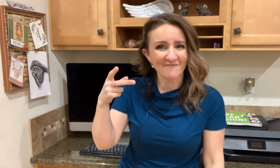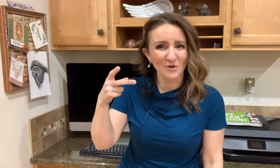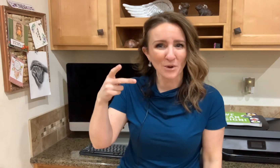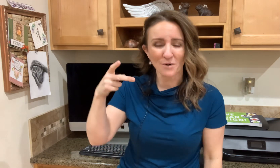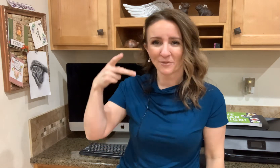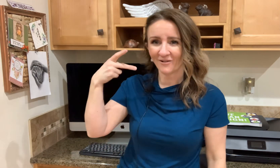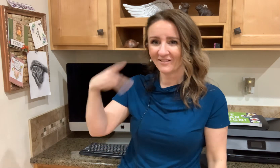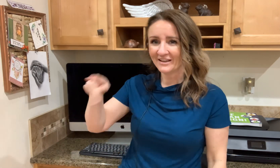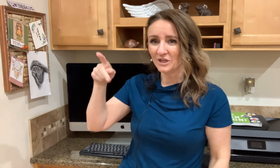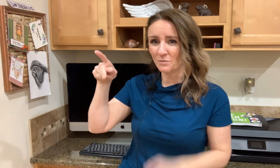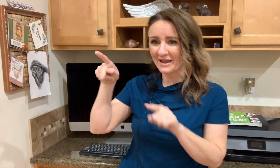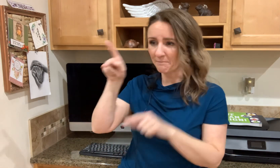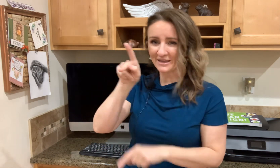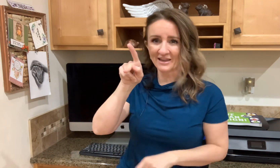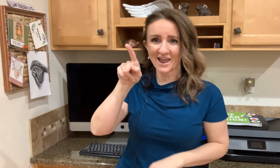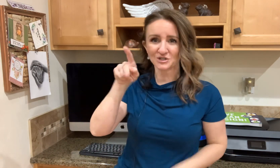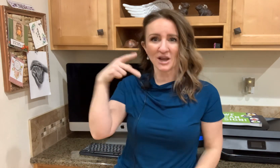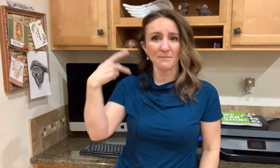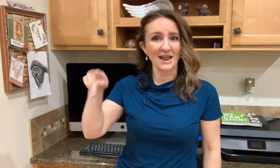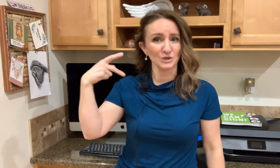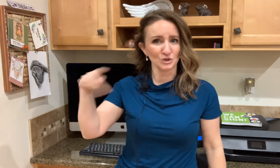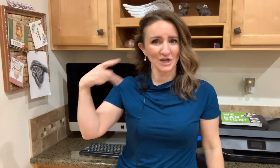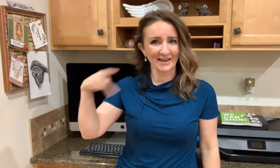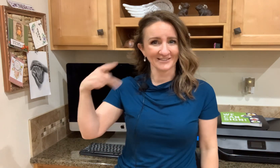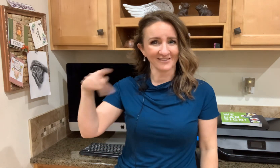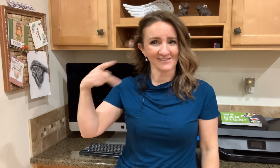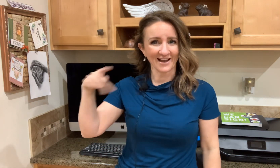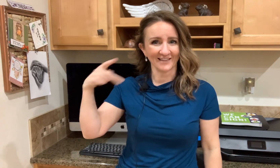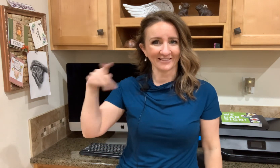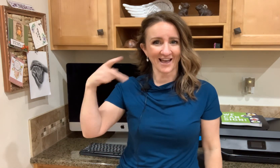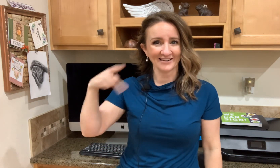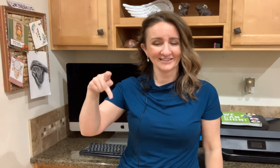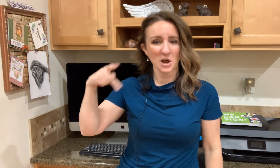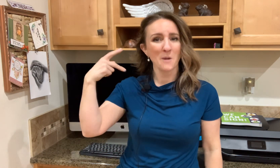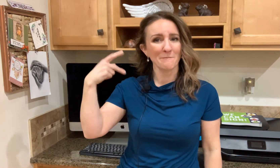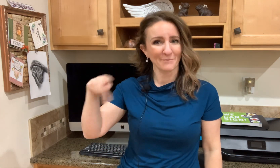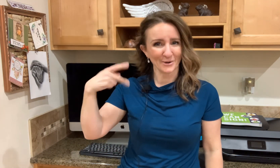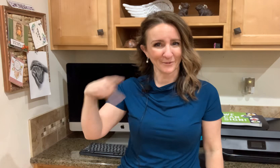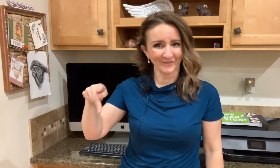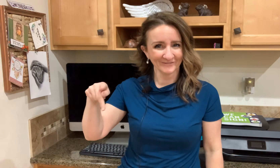purple you make a p handshape and you shake it side to side like that, purple.